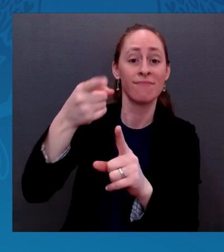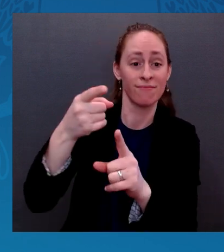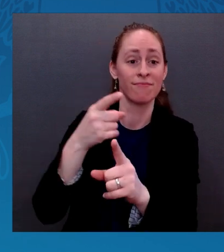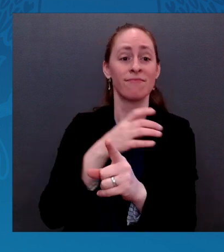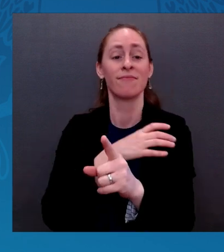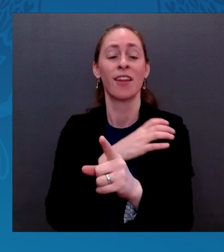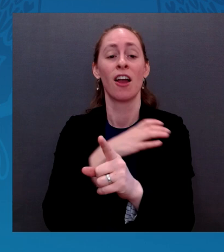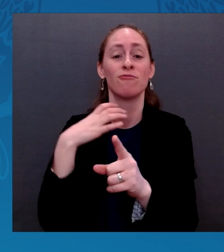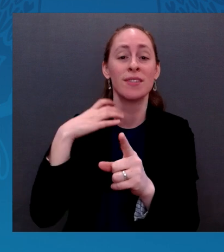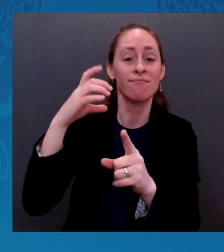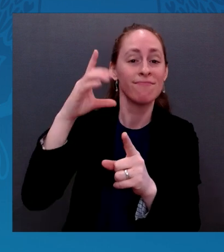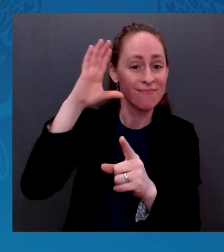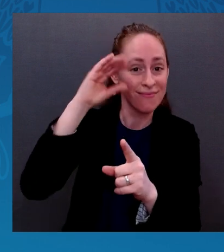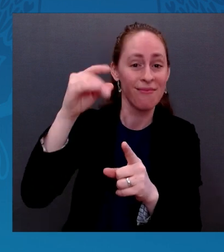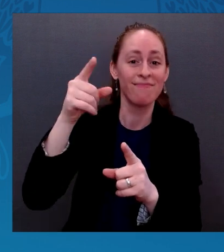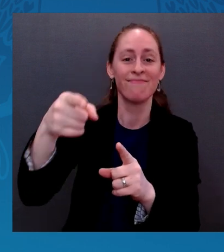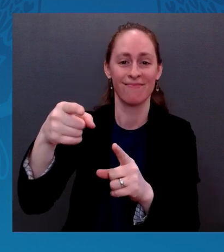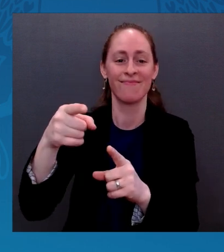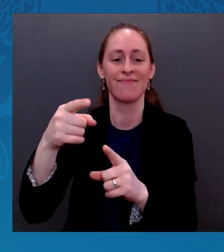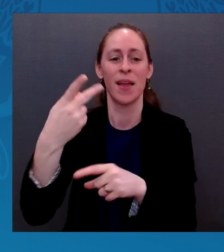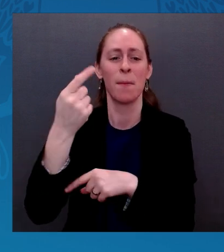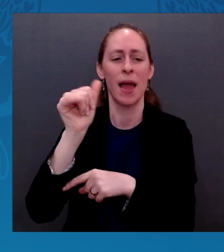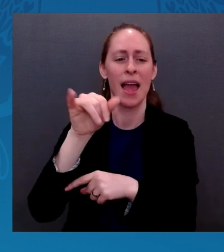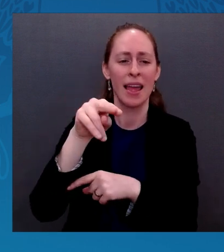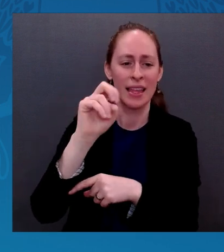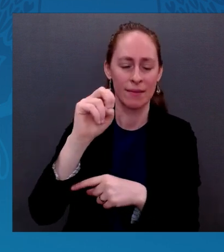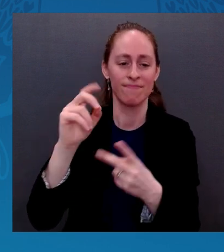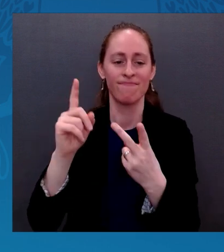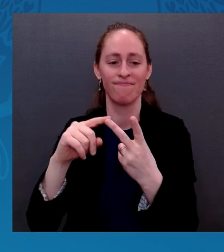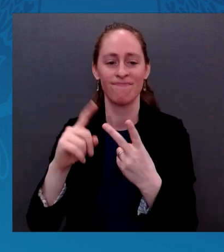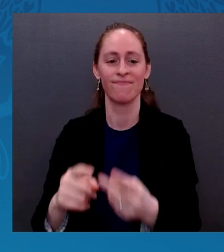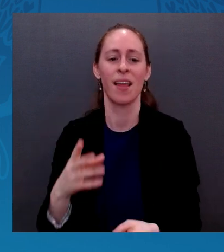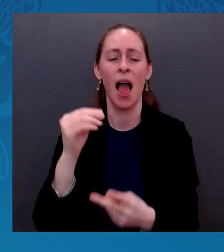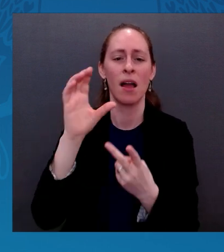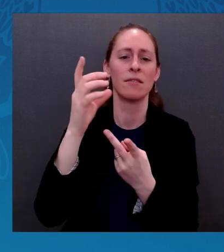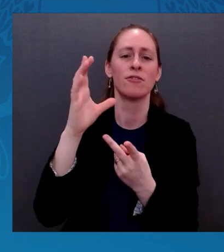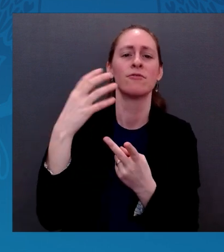you are incredible advocates for this state, for this district, for the district you represent.